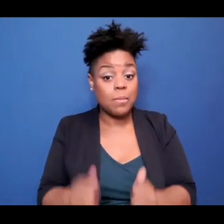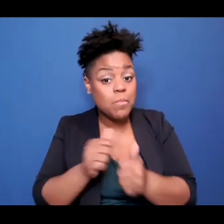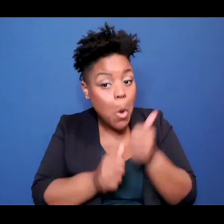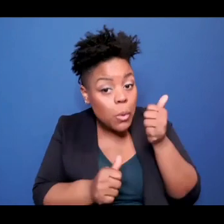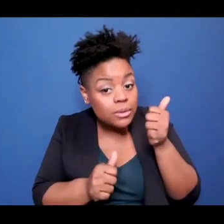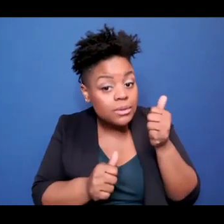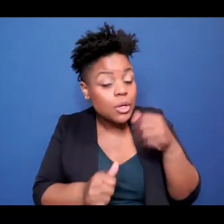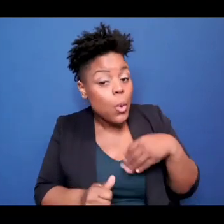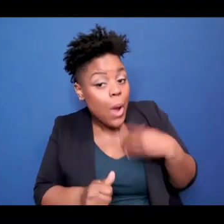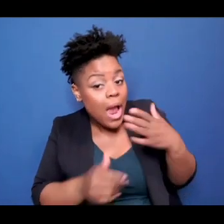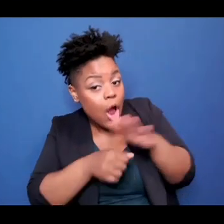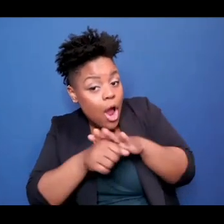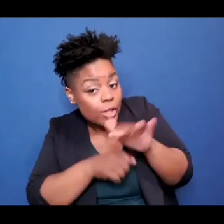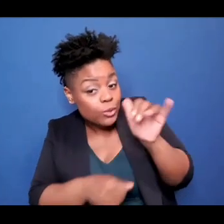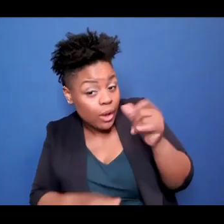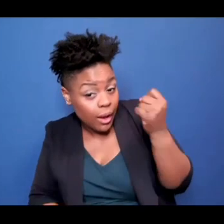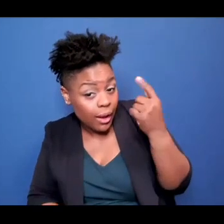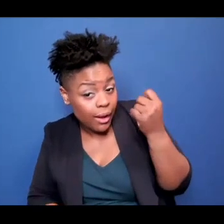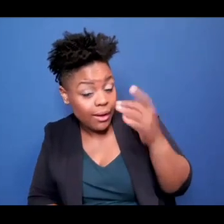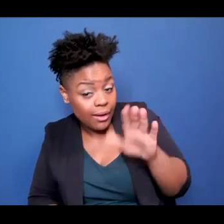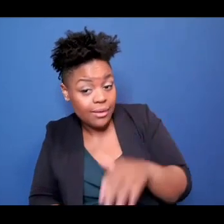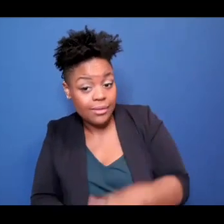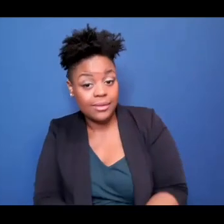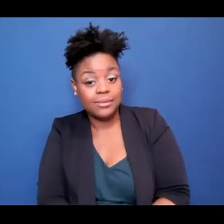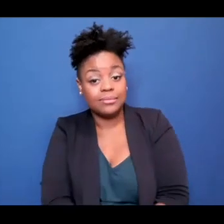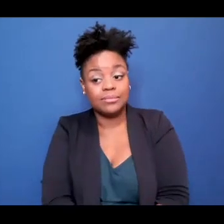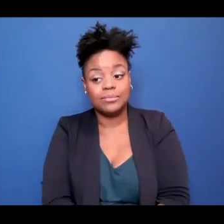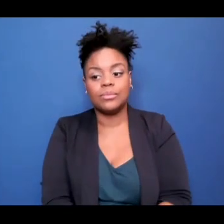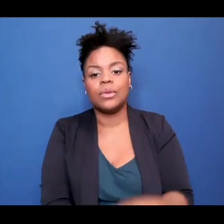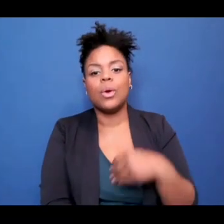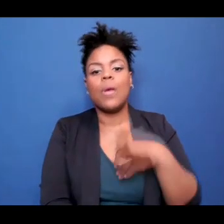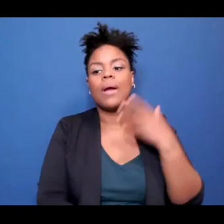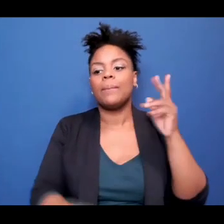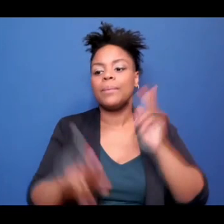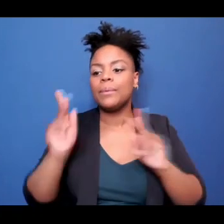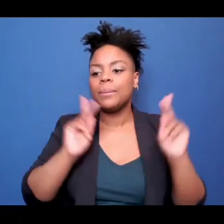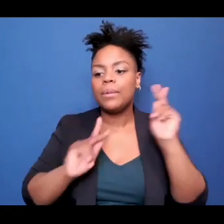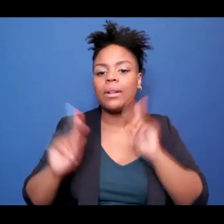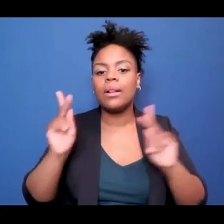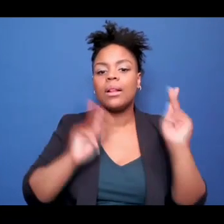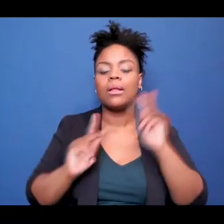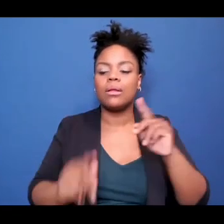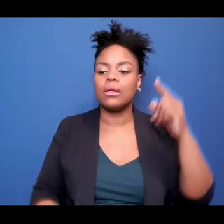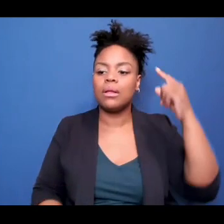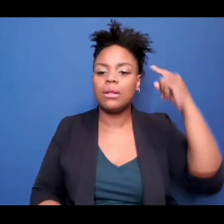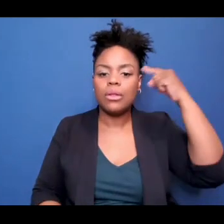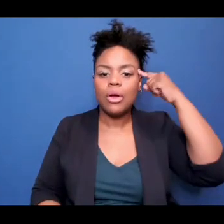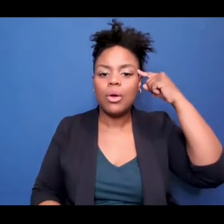THE MOST RACIALLY HOMOJEANNE YAS NEIGHBORHOODS, WHITE RESIDENTS WHO PERCEIVED BLACK PEOPLE TO BE WELCOME IN THEY ARE COMMUNITIES